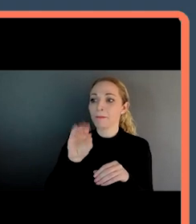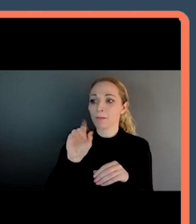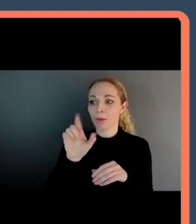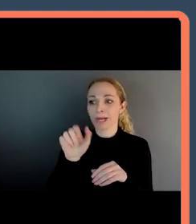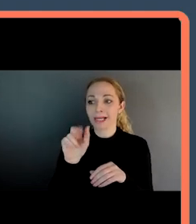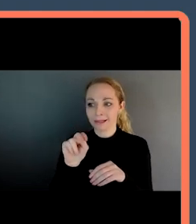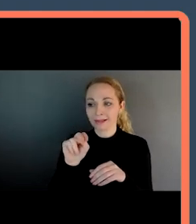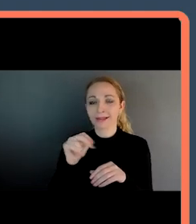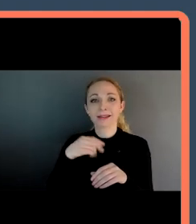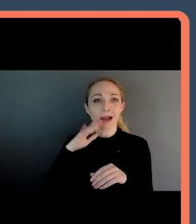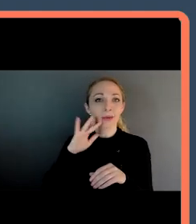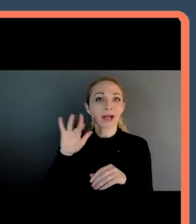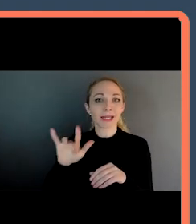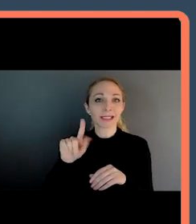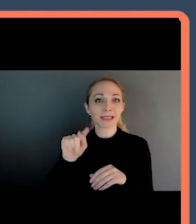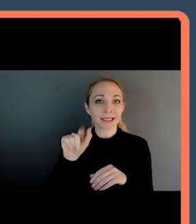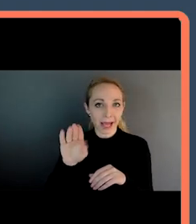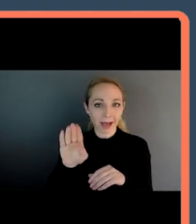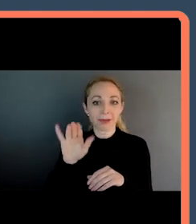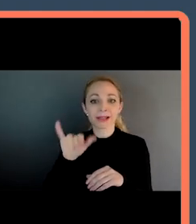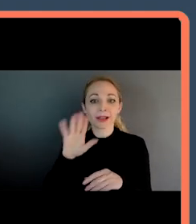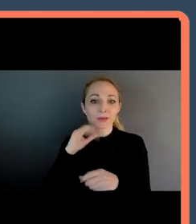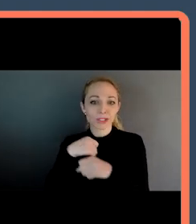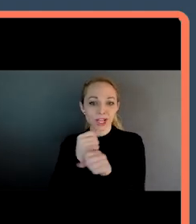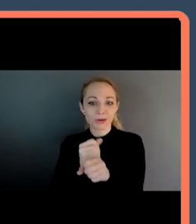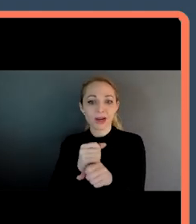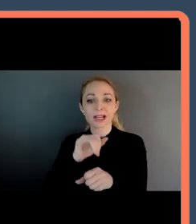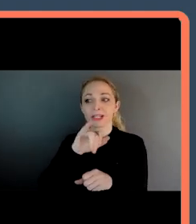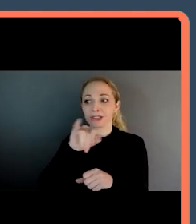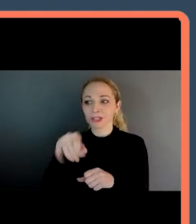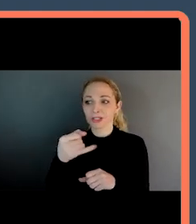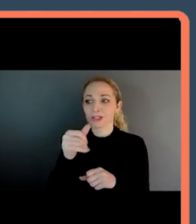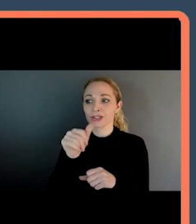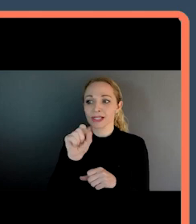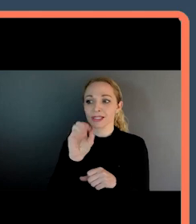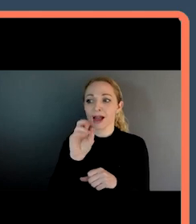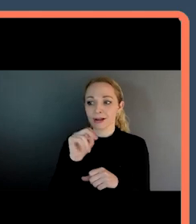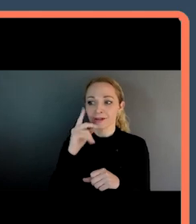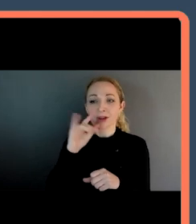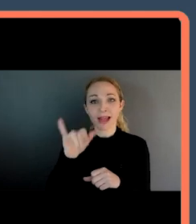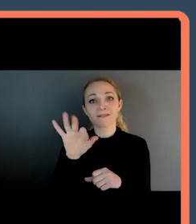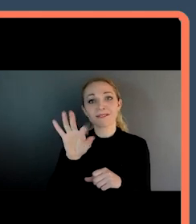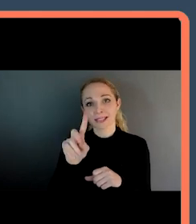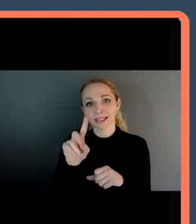FIELD.BOOLEAN AND HIT TAB THAT GENERATES THE JSON FOR